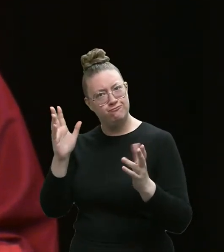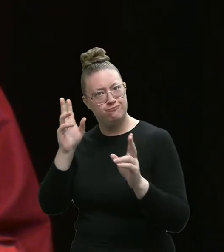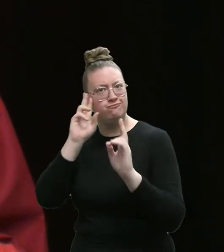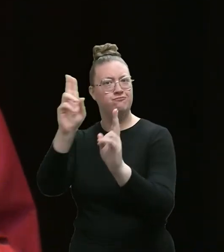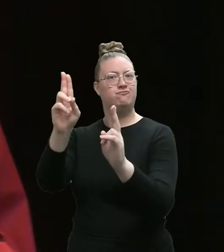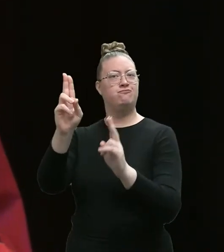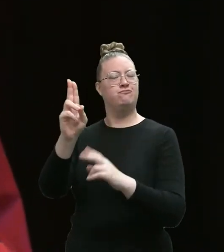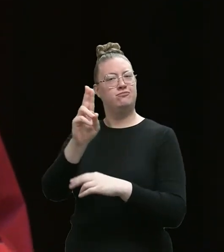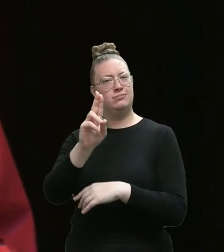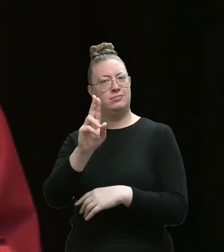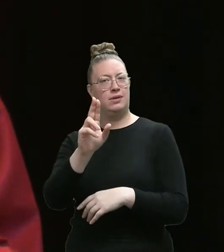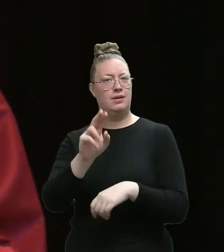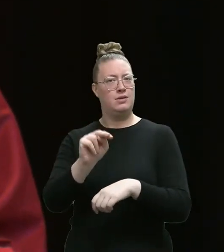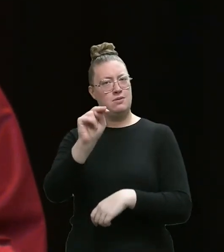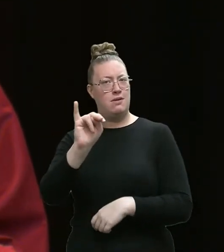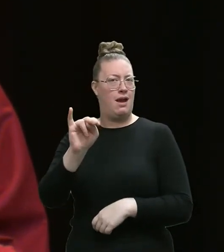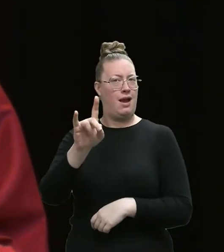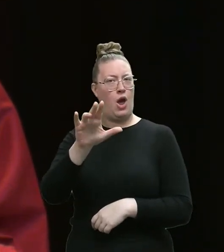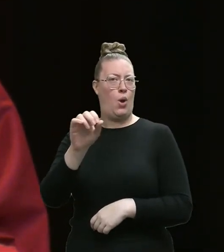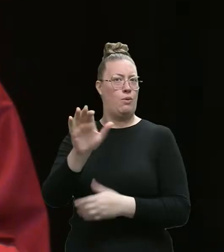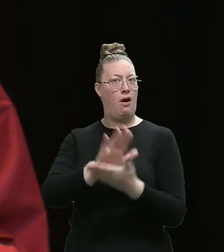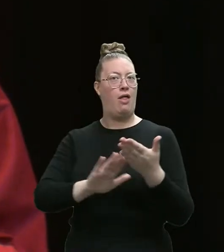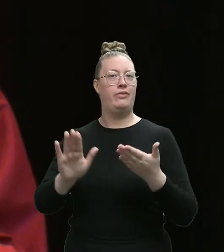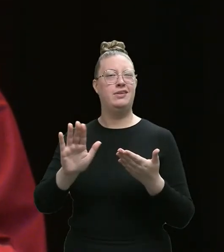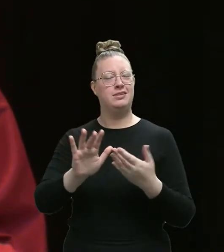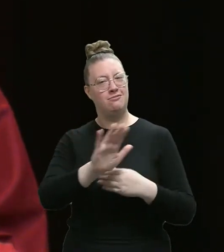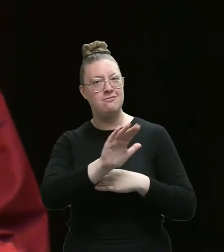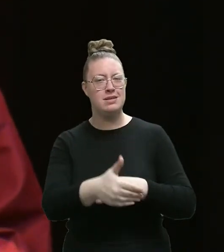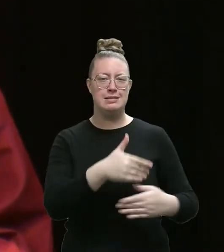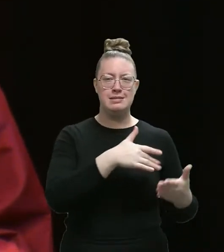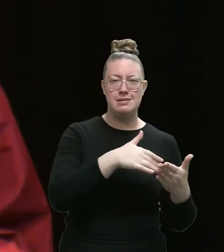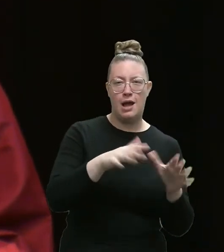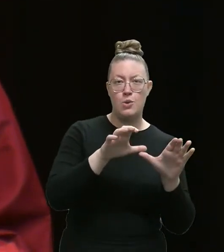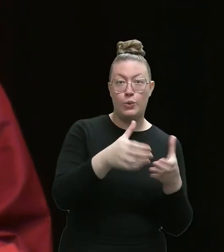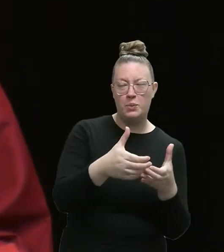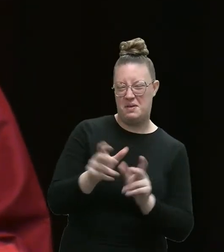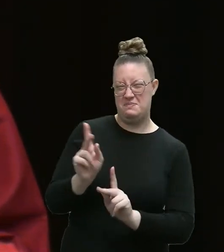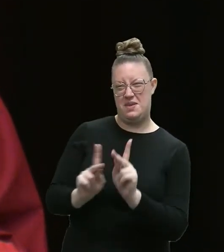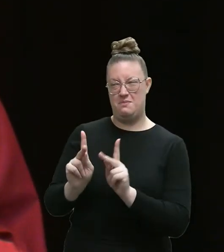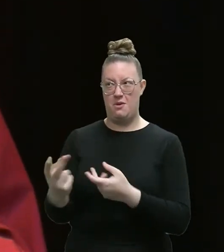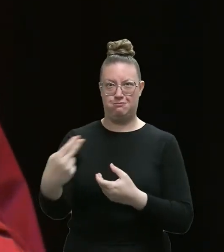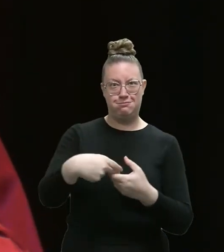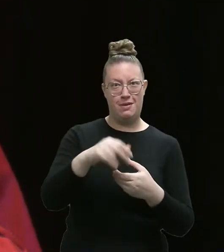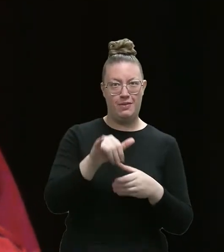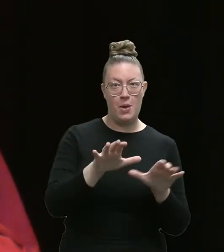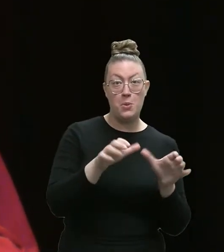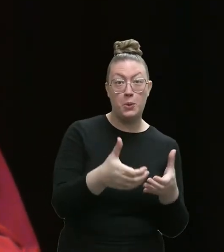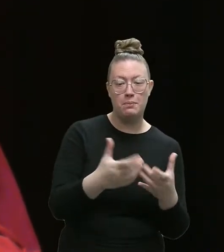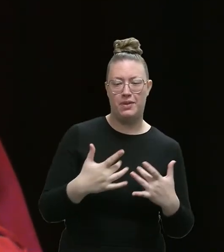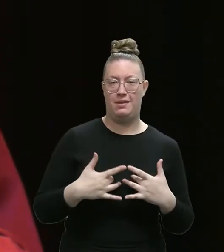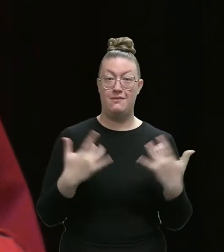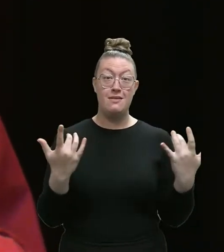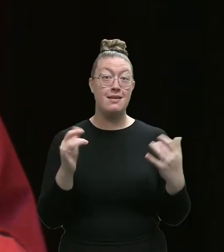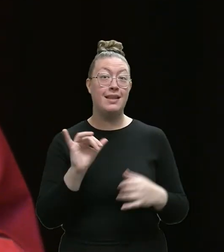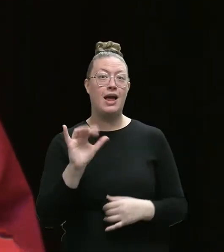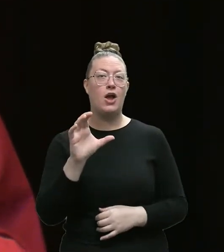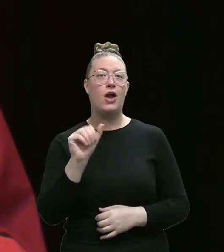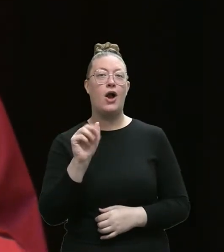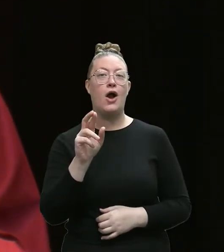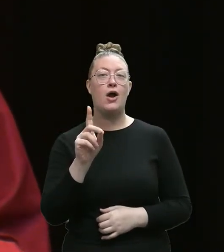I ask all graduates to have courage.